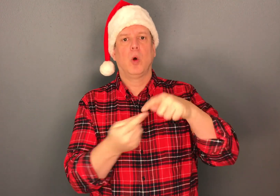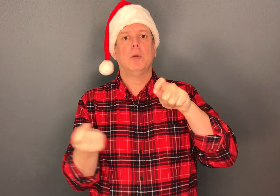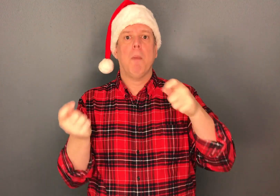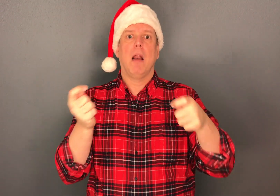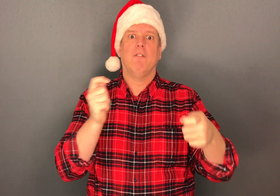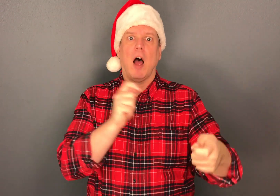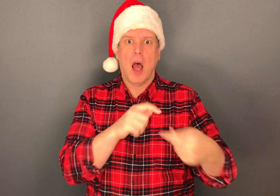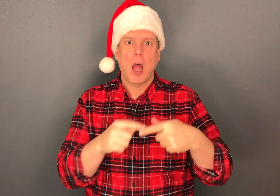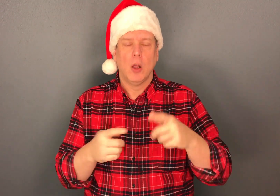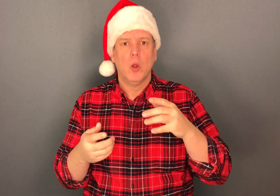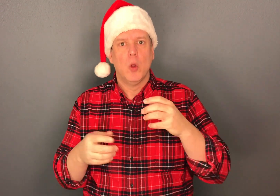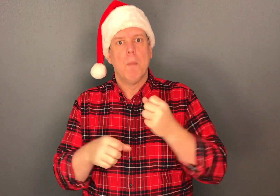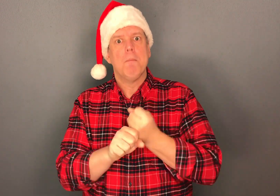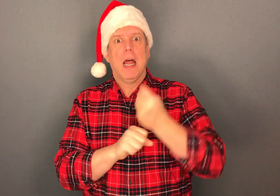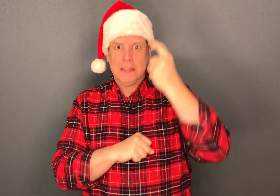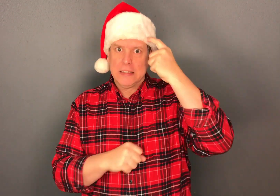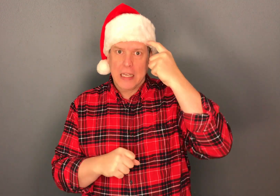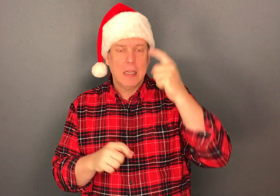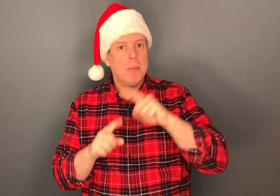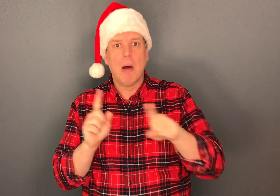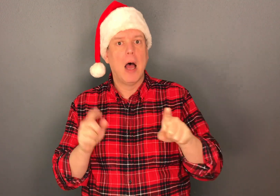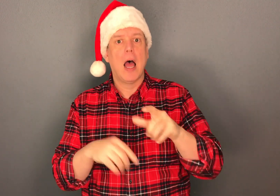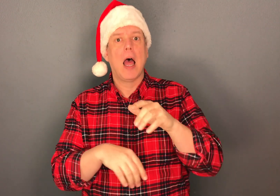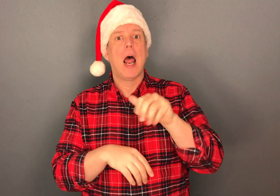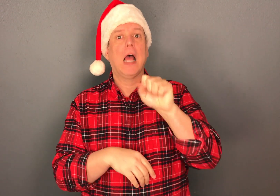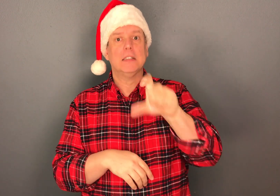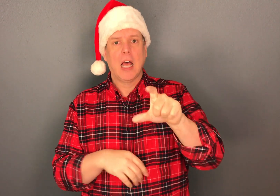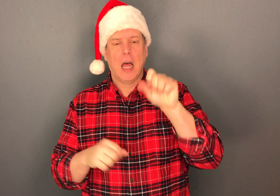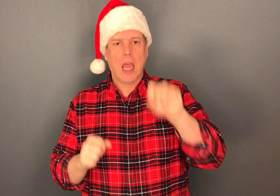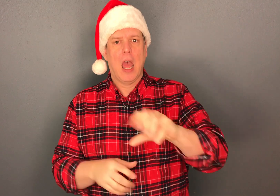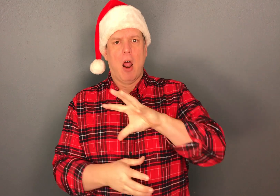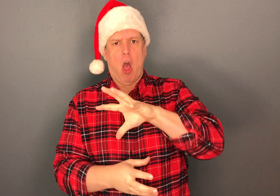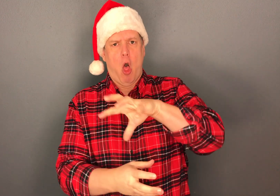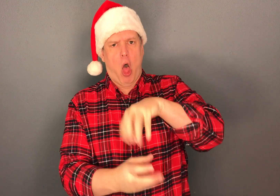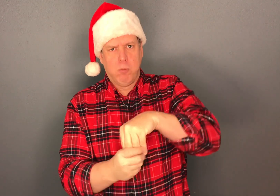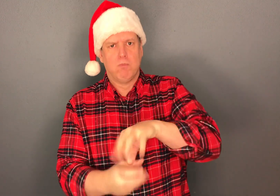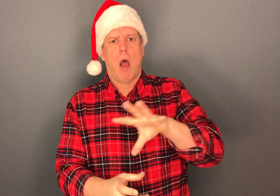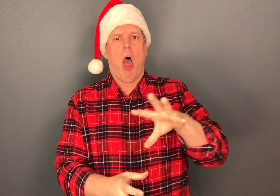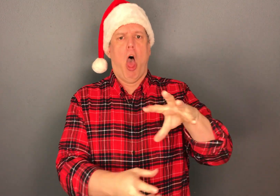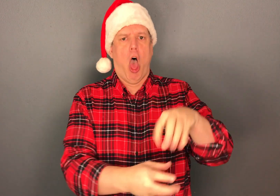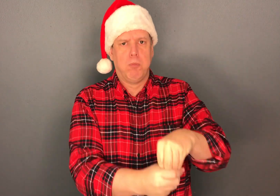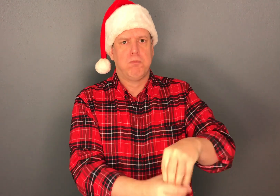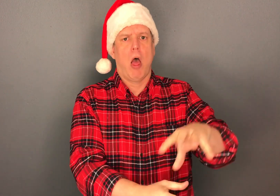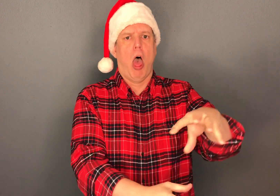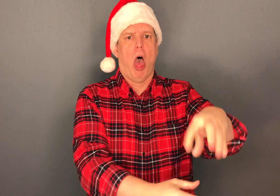things to modify things before it makes sense, but in ASL you can include the